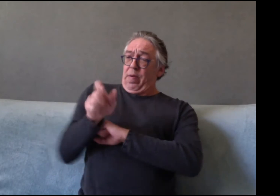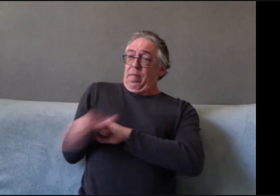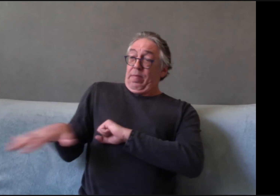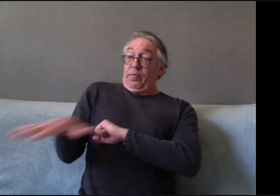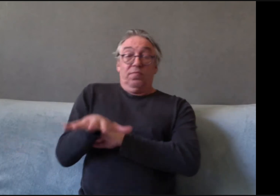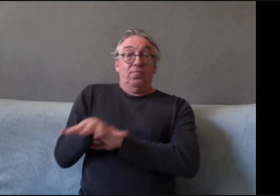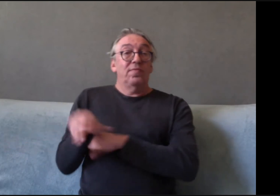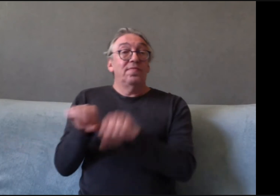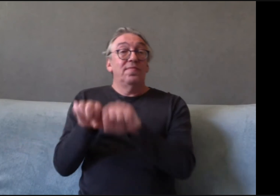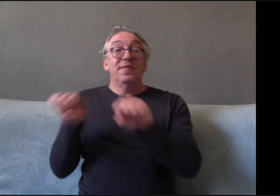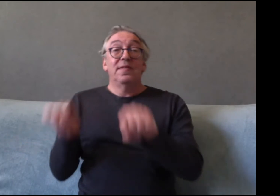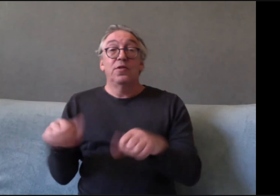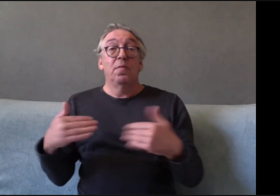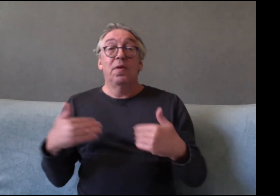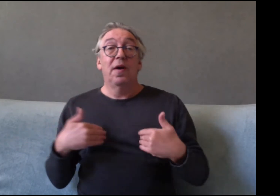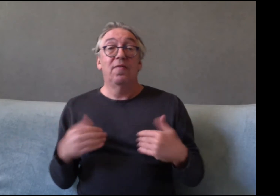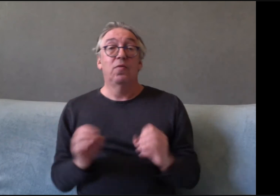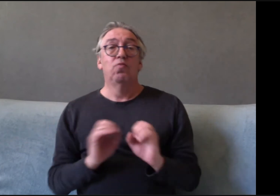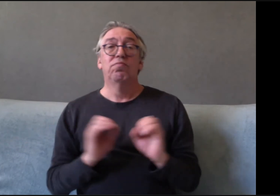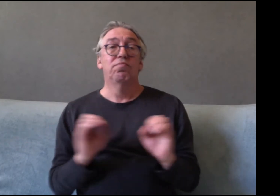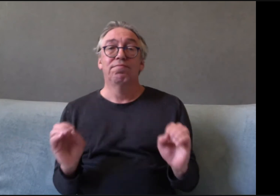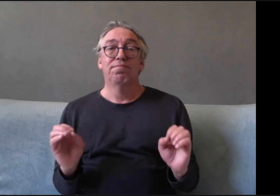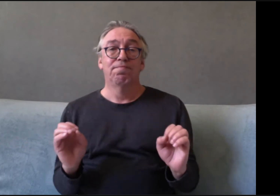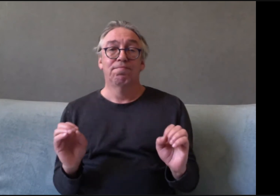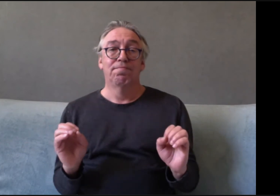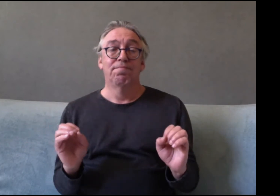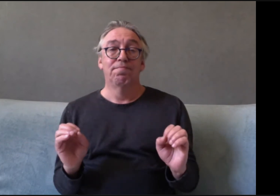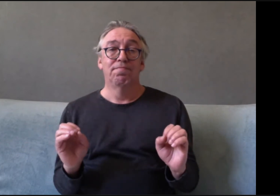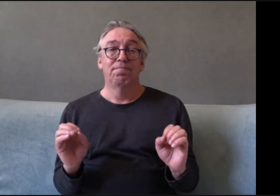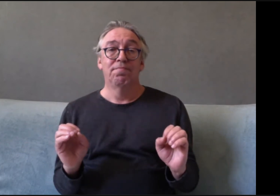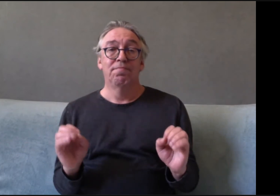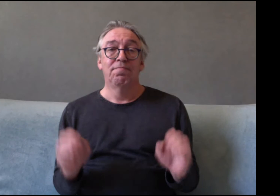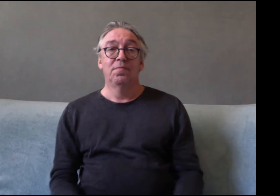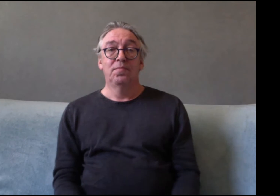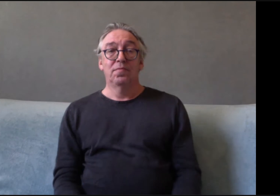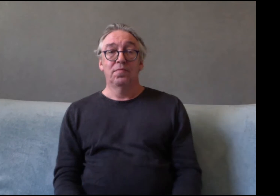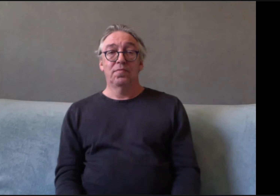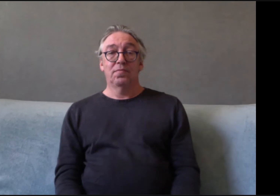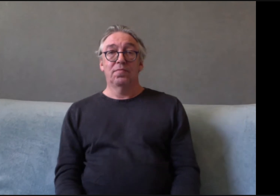At the same time, it was declared that only three people died,